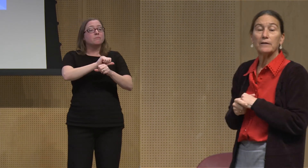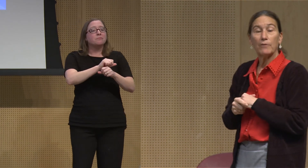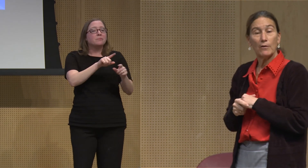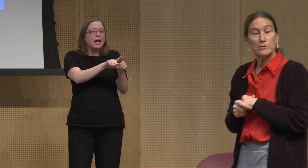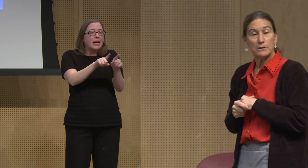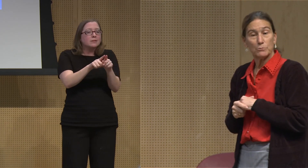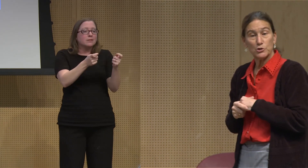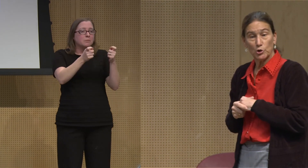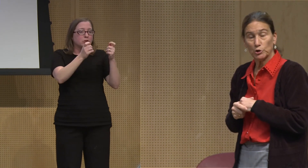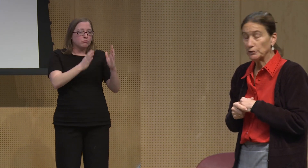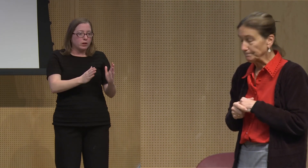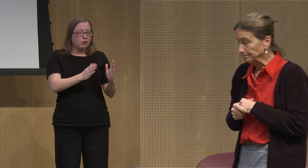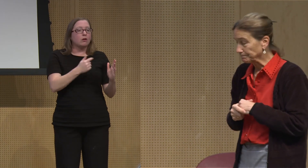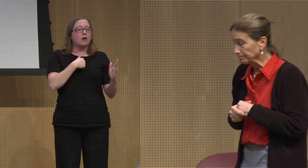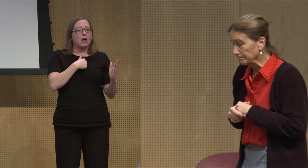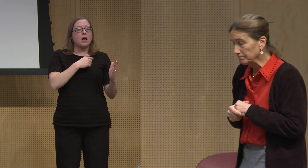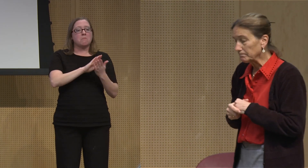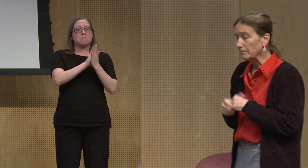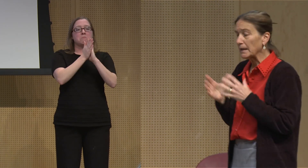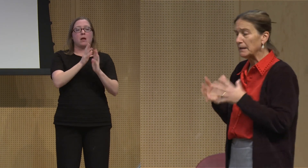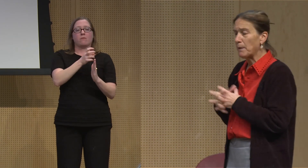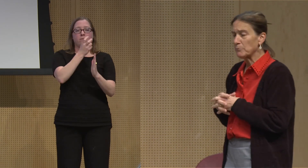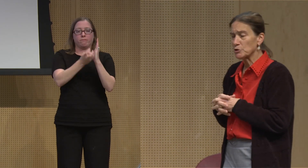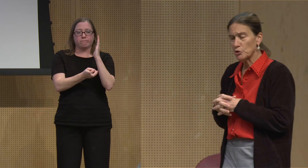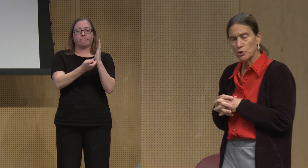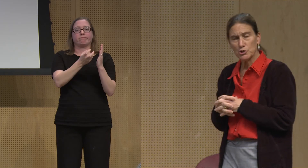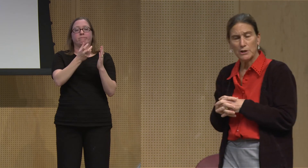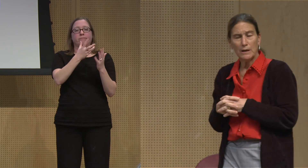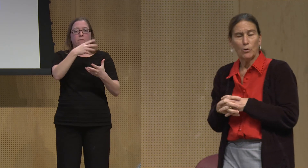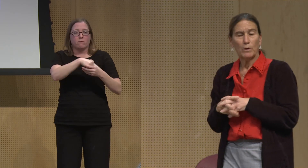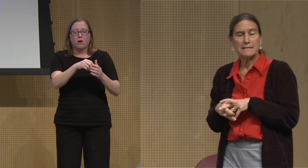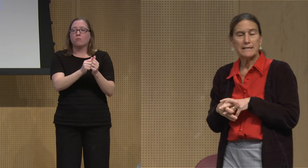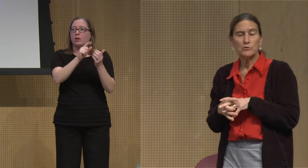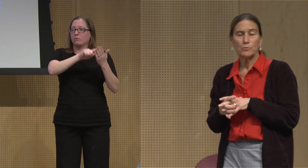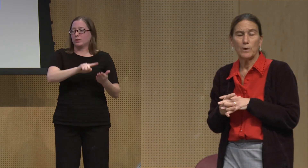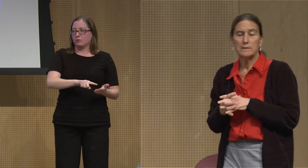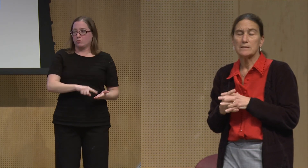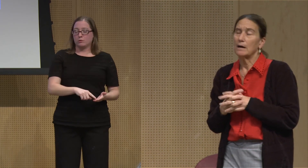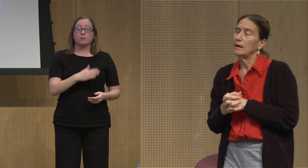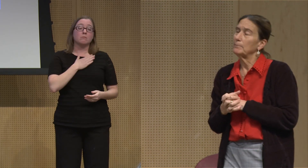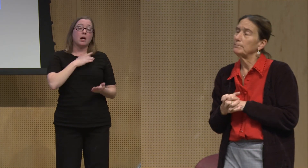WITH SOME RESEARCH, AND MY RESEARCH WAS OUT